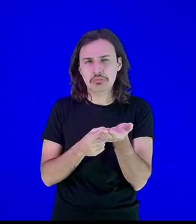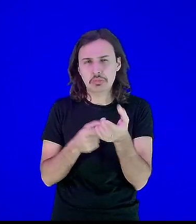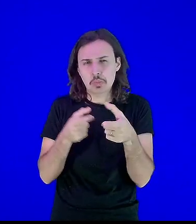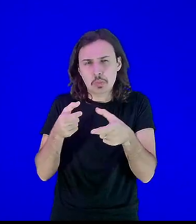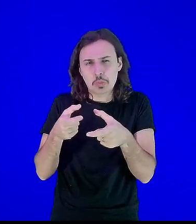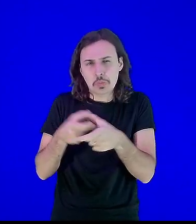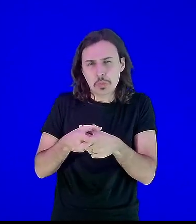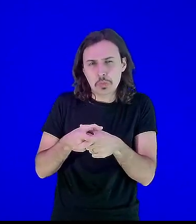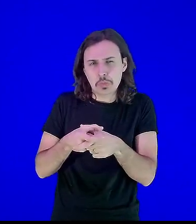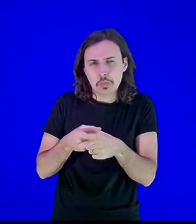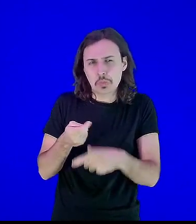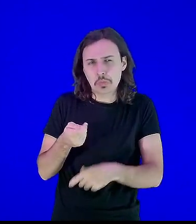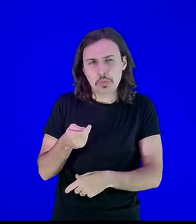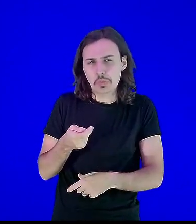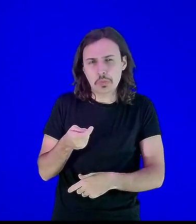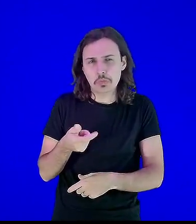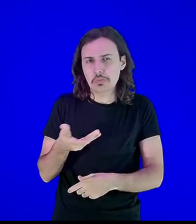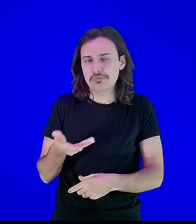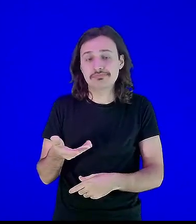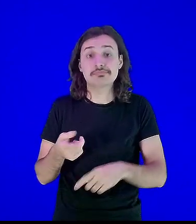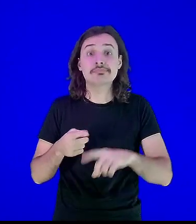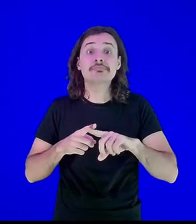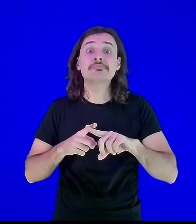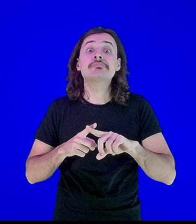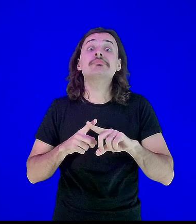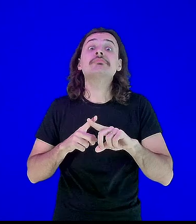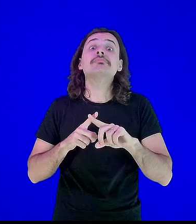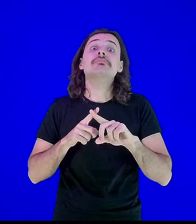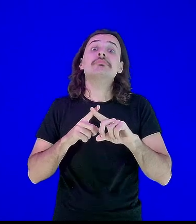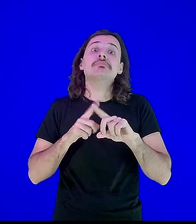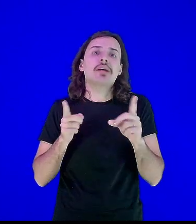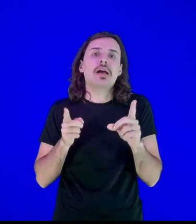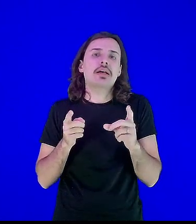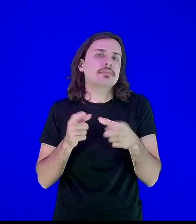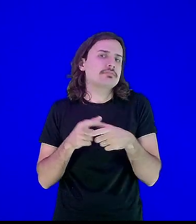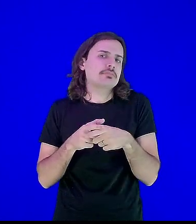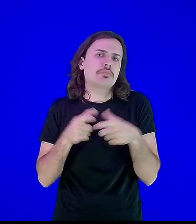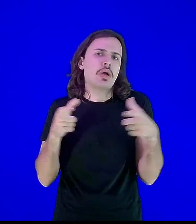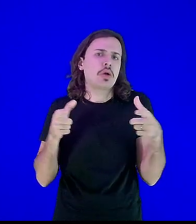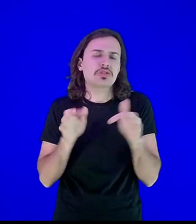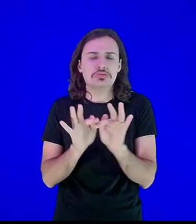but, most of them were simple in terms of design